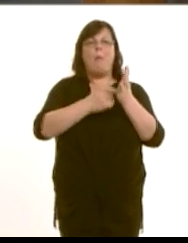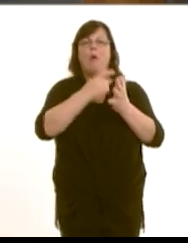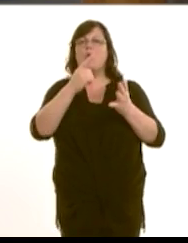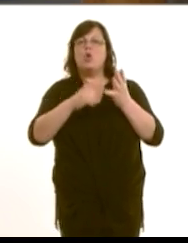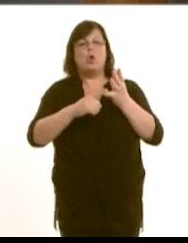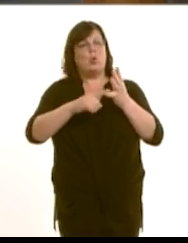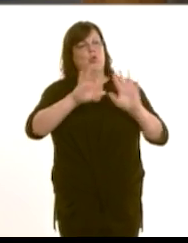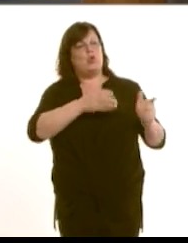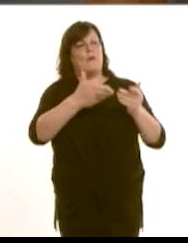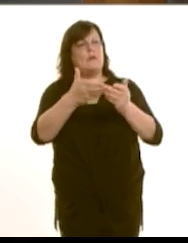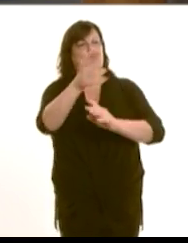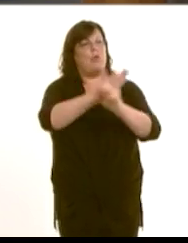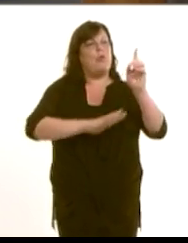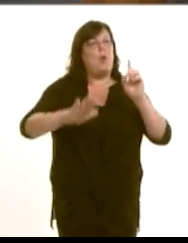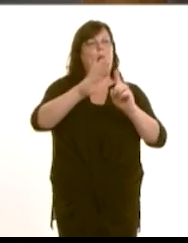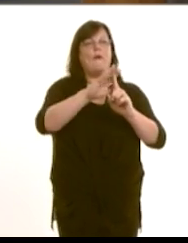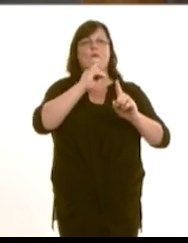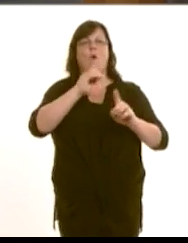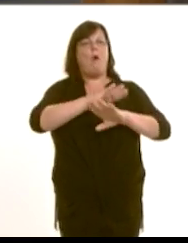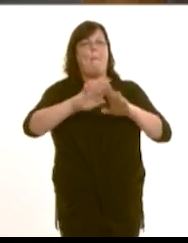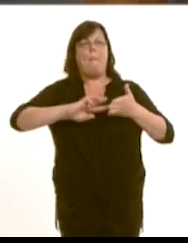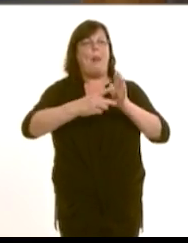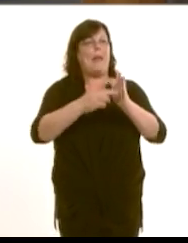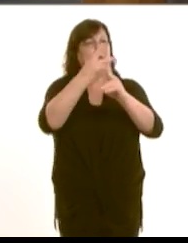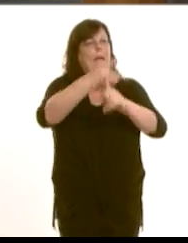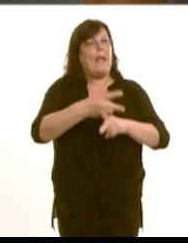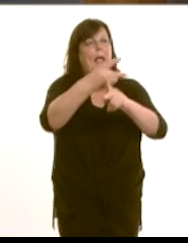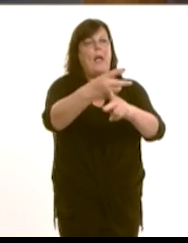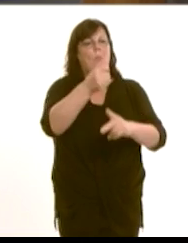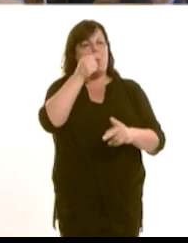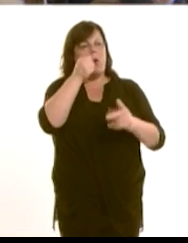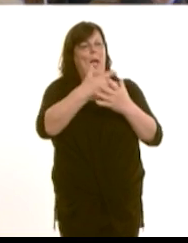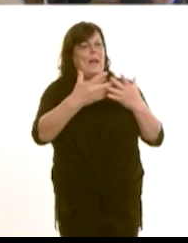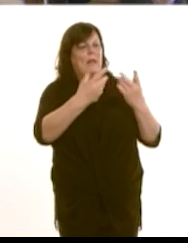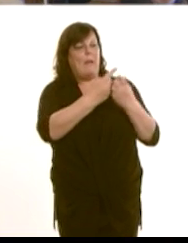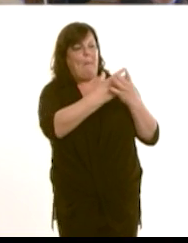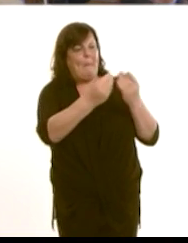on unscheduled care services in order to make sure that any gap that exists is plugged.